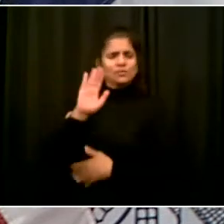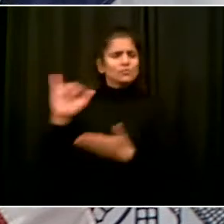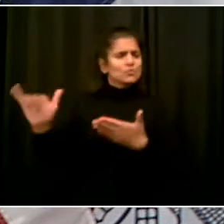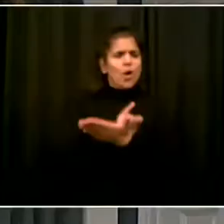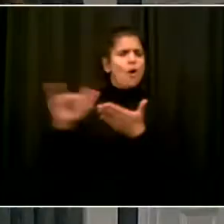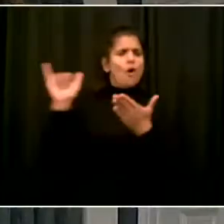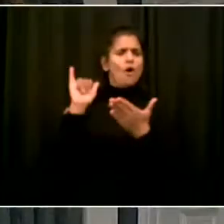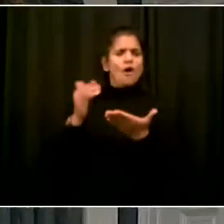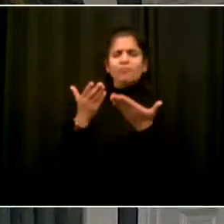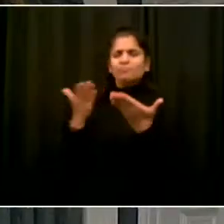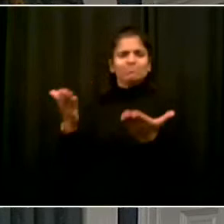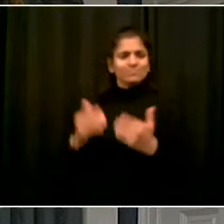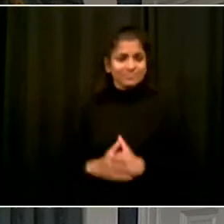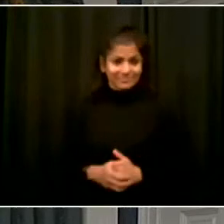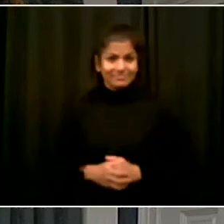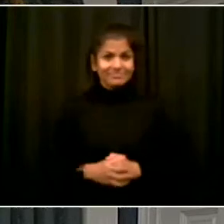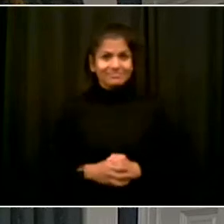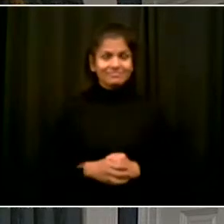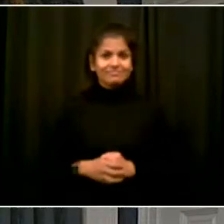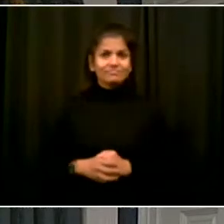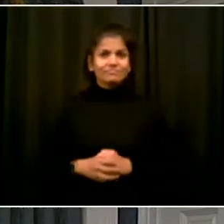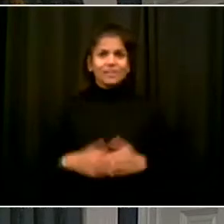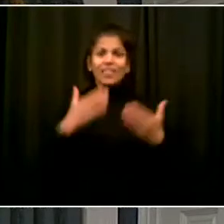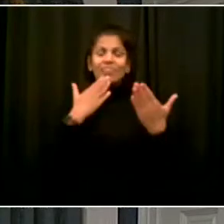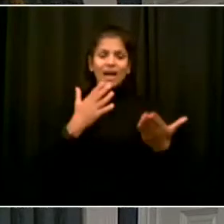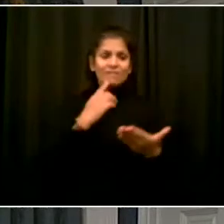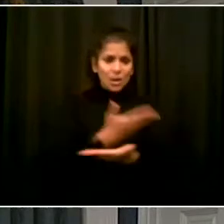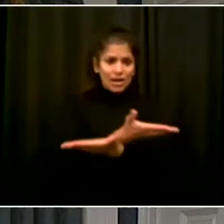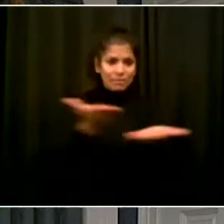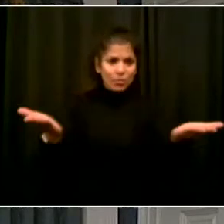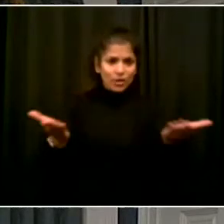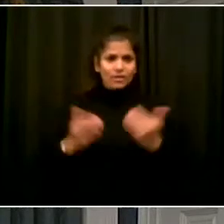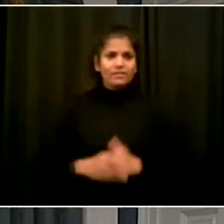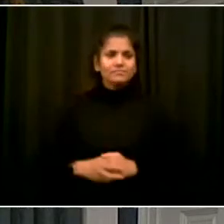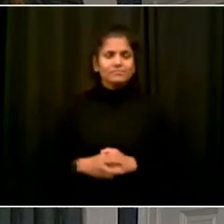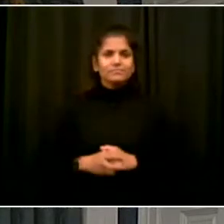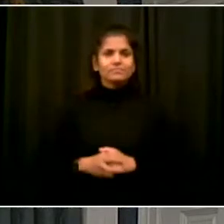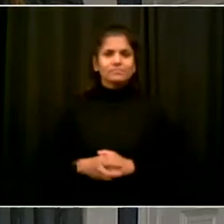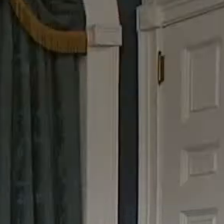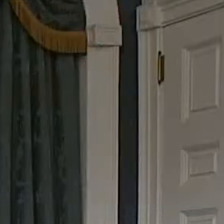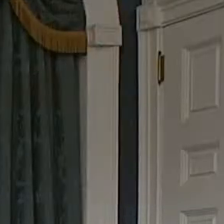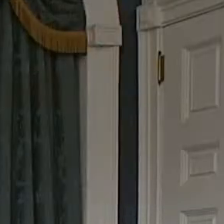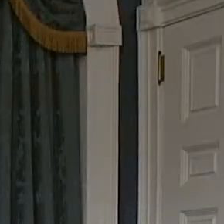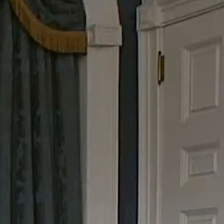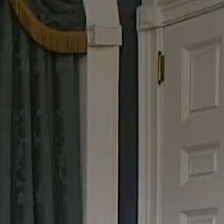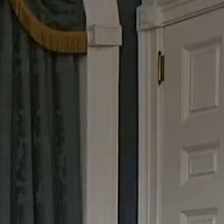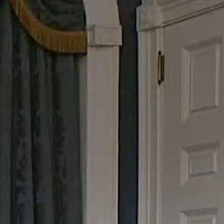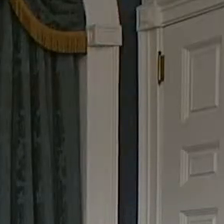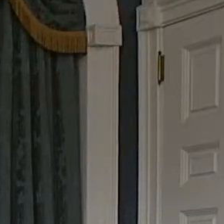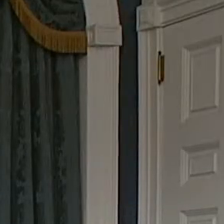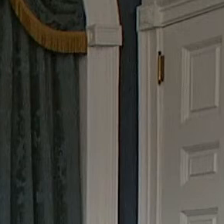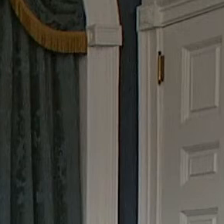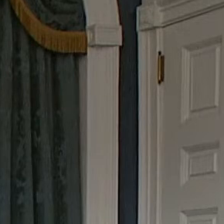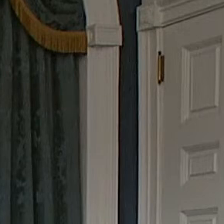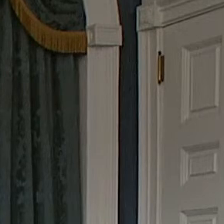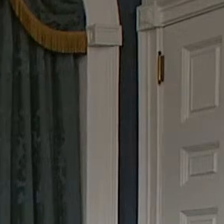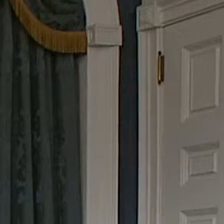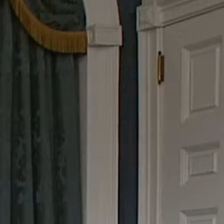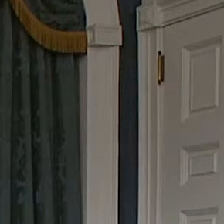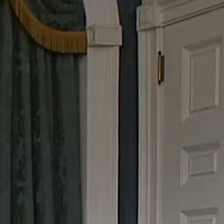MAYOR DAVID DINKINS SHOWED US SUCH A FINNE EXAMPLE OF IT. IT IS TIME TO LOOK OUT FOR EACH H HOTERERND A EXPRESS THEM LOVE WITH YOUR FELLOW NEW YORKERS AND WE WILL BE FOREVER GRATEFUL TO HIM